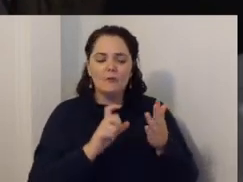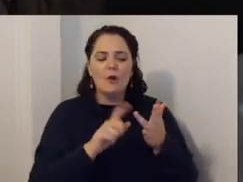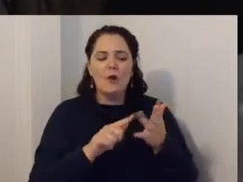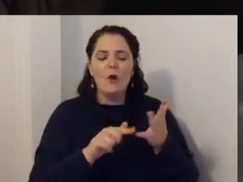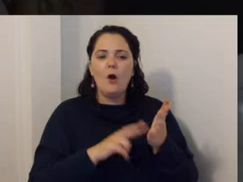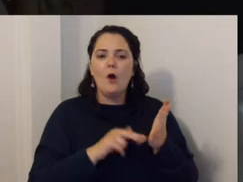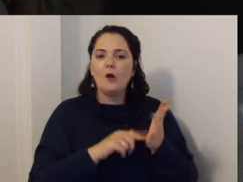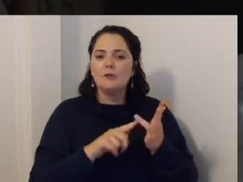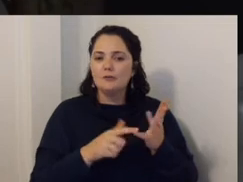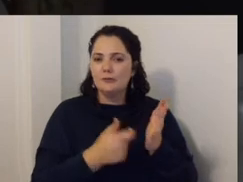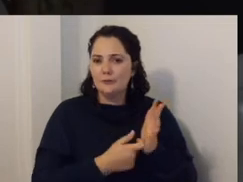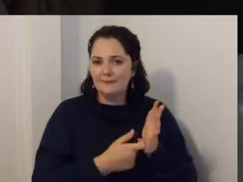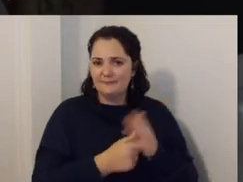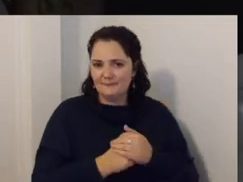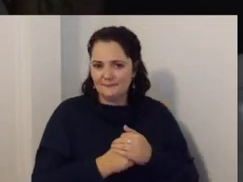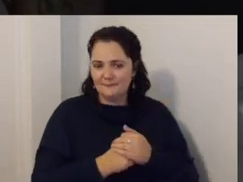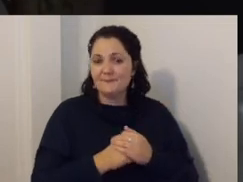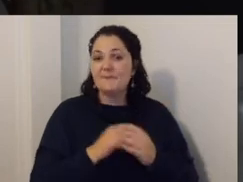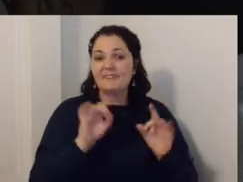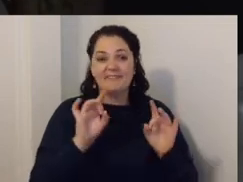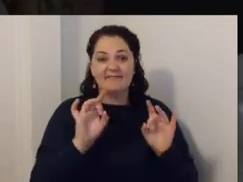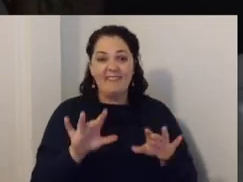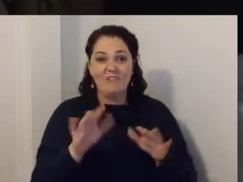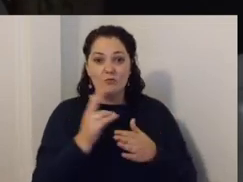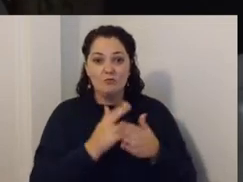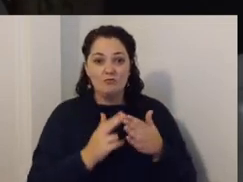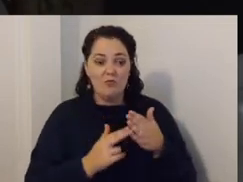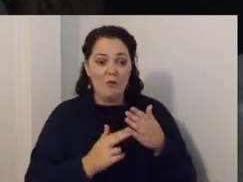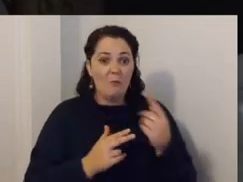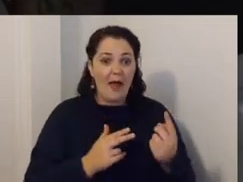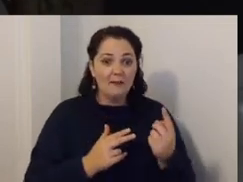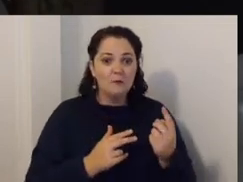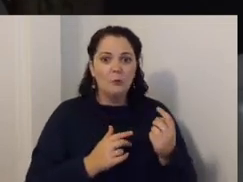You might draw both of their bodies you might draw one of them or you might even crop and draw a part